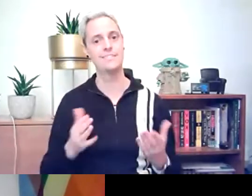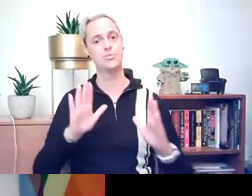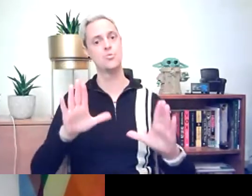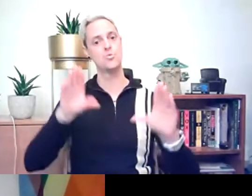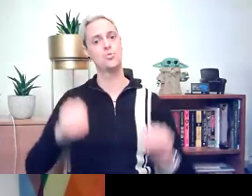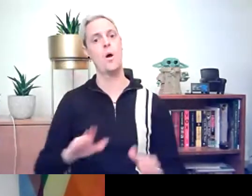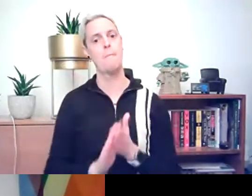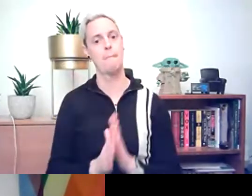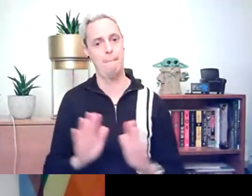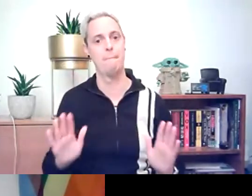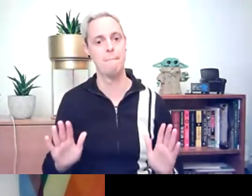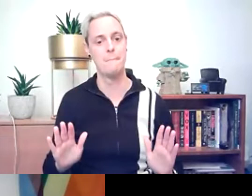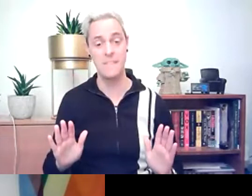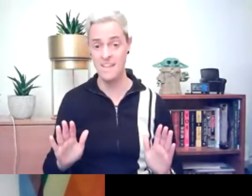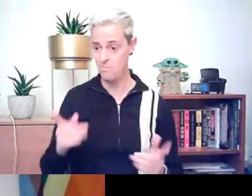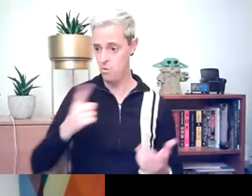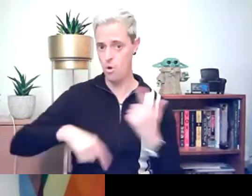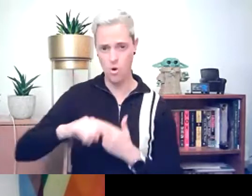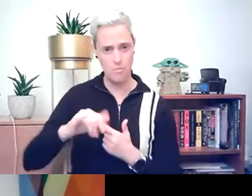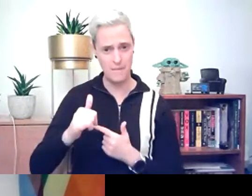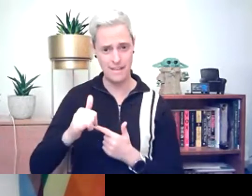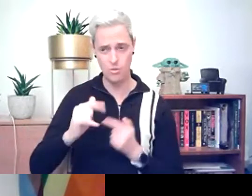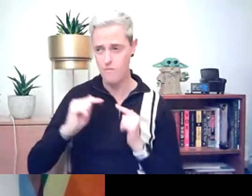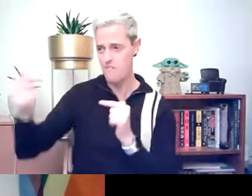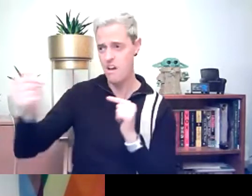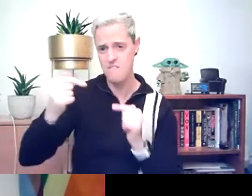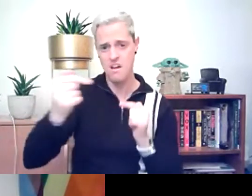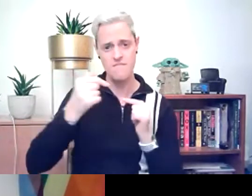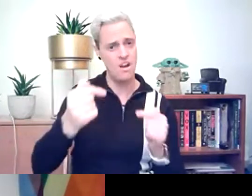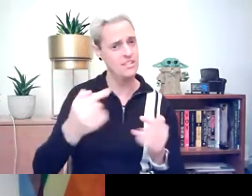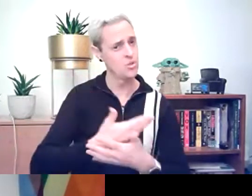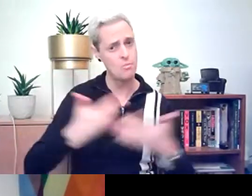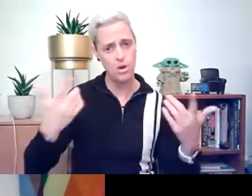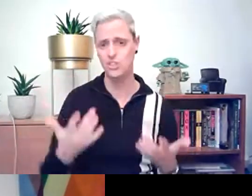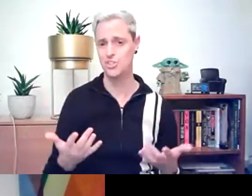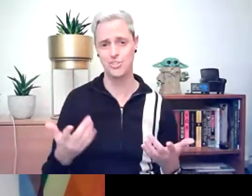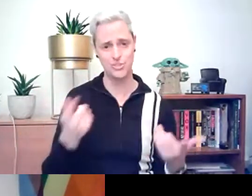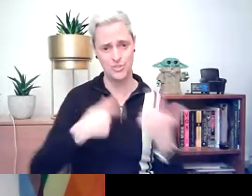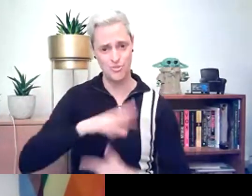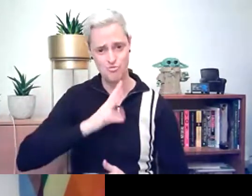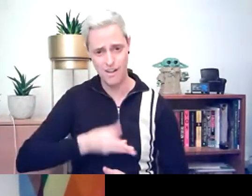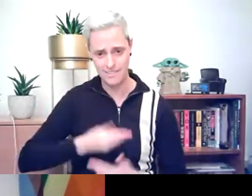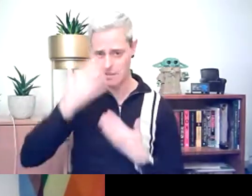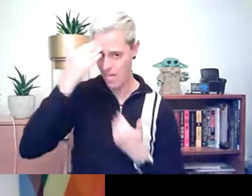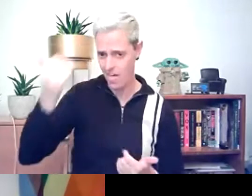in a way where we're fighting each other so much, and it's distraction, you know, if we